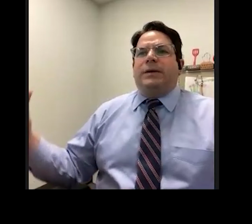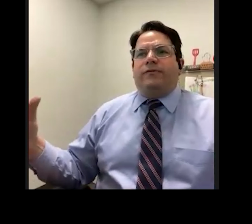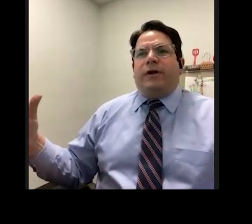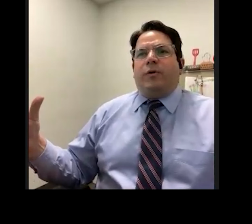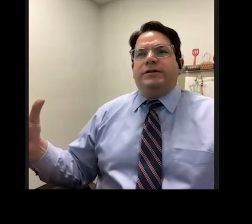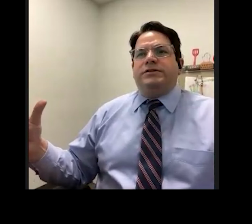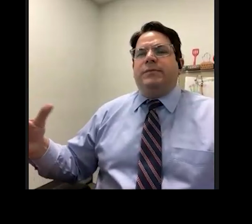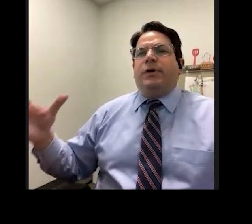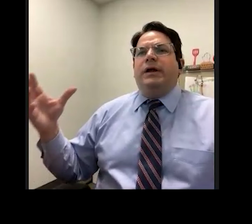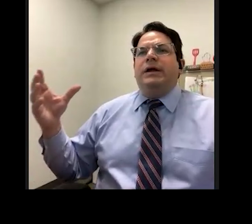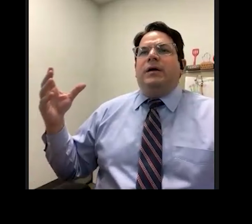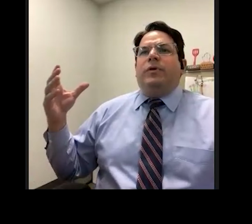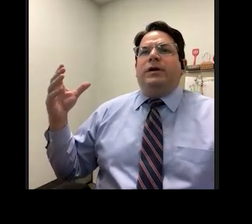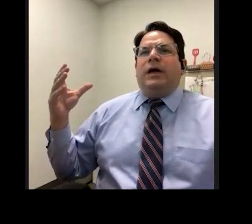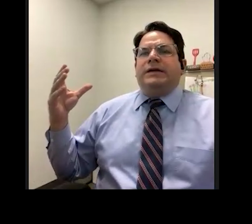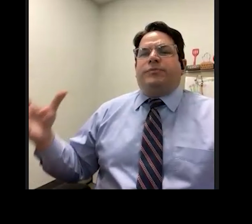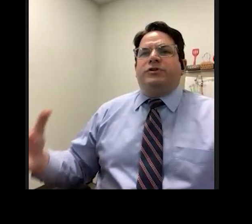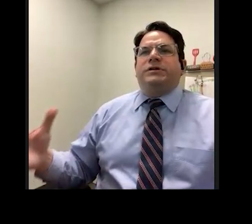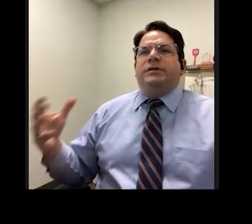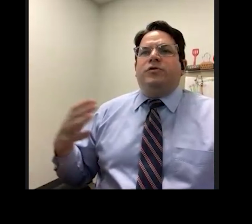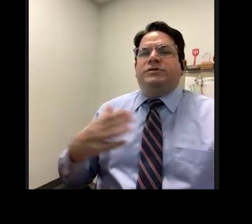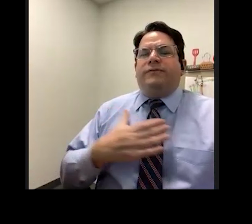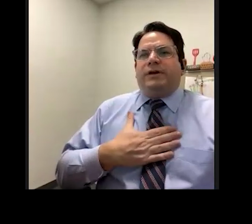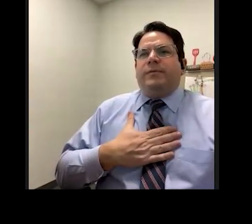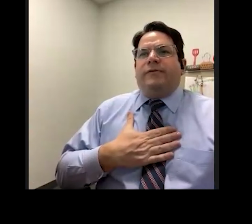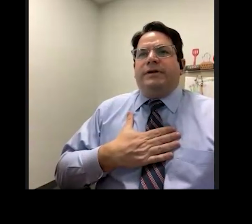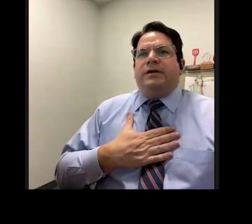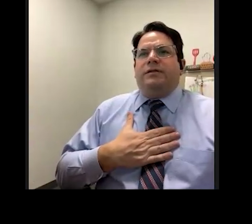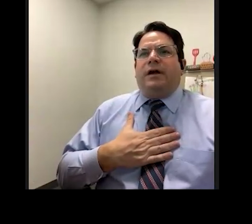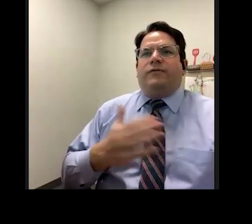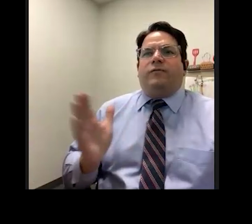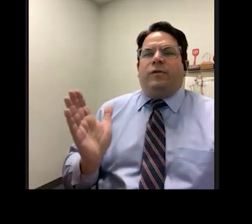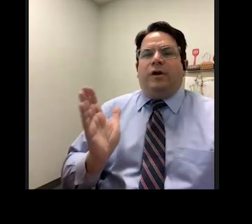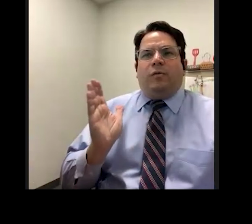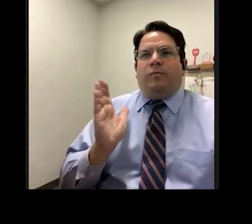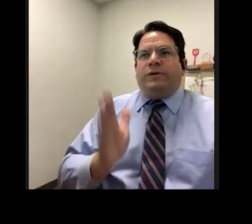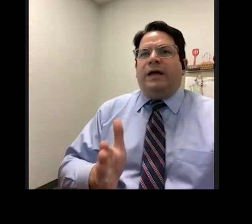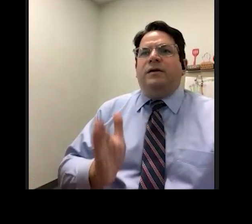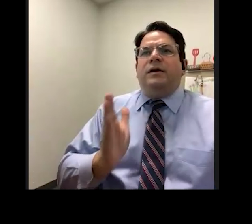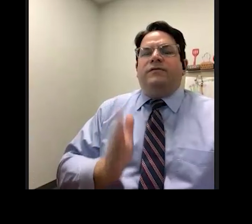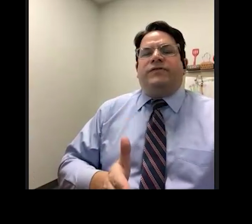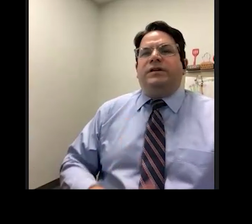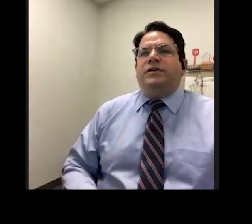is a separate federal agency. But as a person who was the victim of identity theft 10,